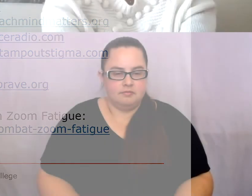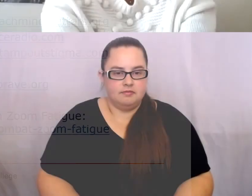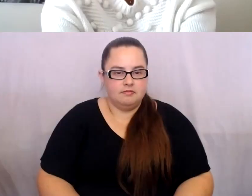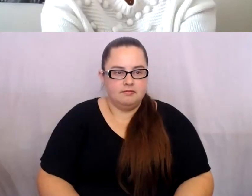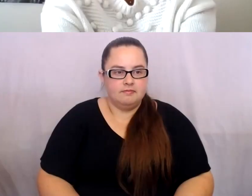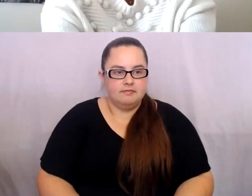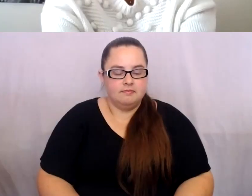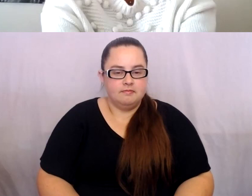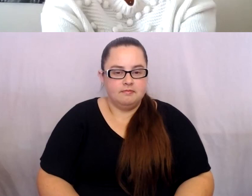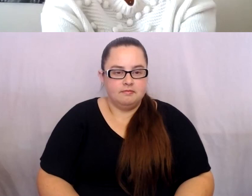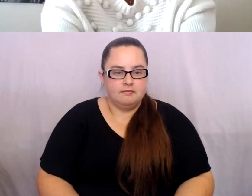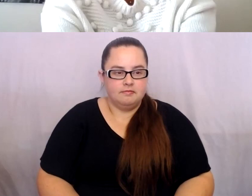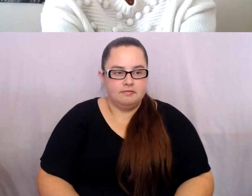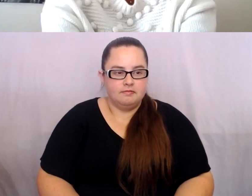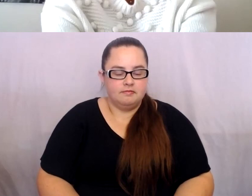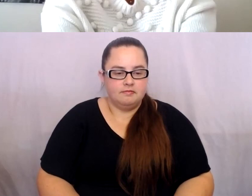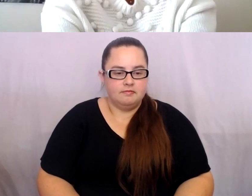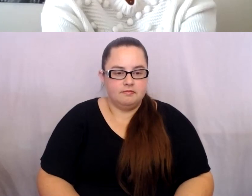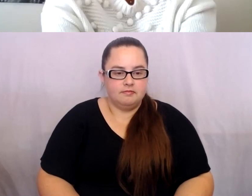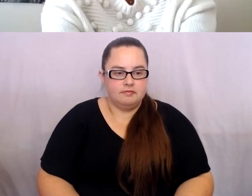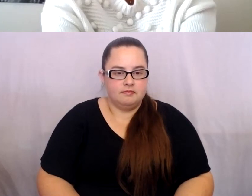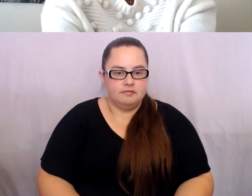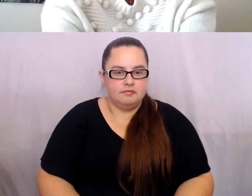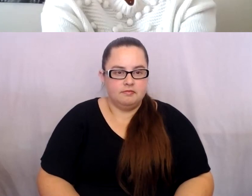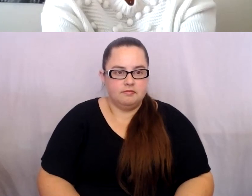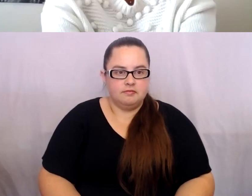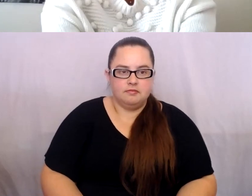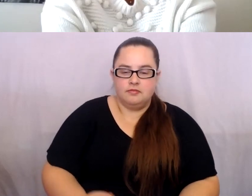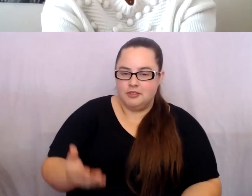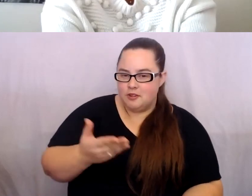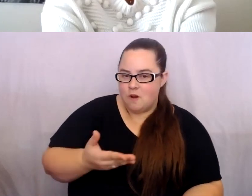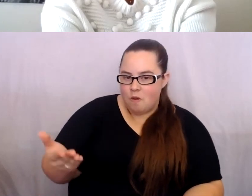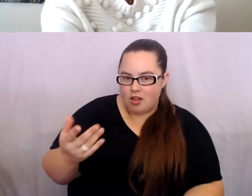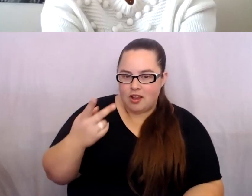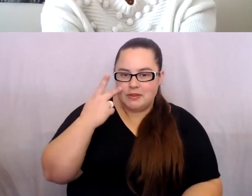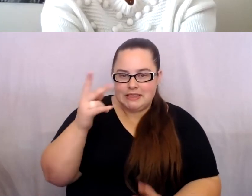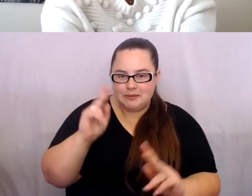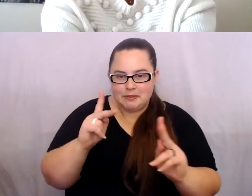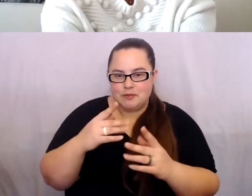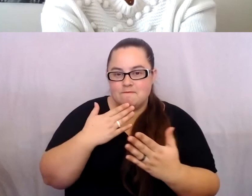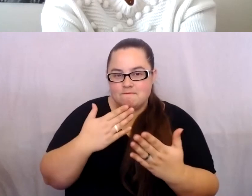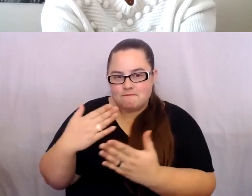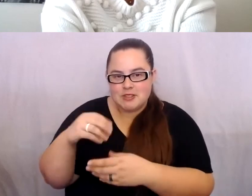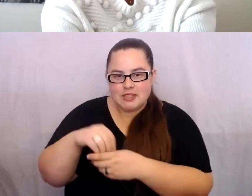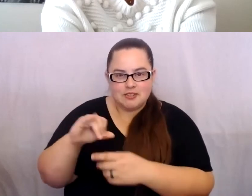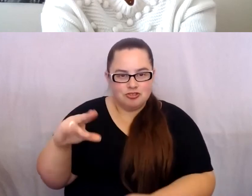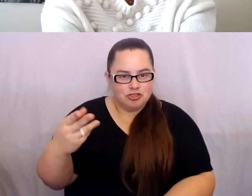You're very welcome. I see everyone saying thank you here in the chat here. I want to just say if anyone wants